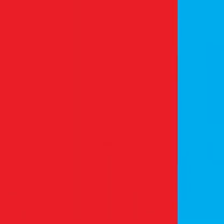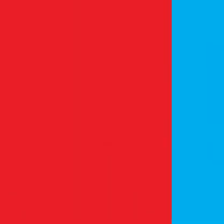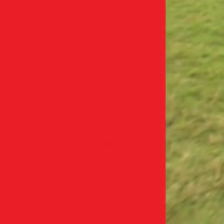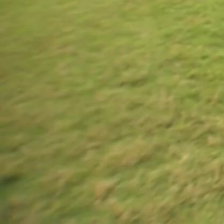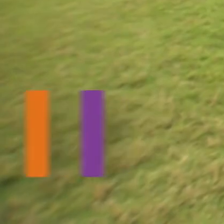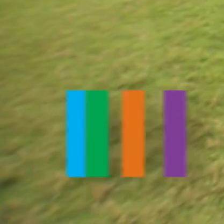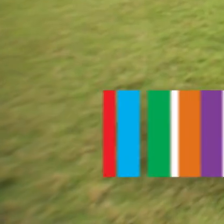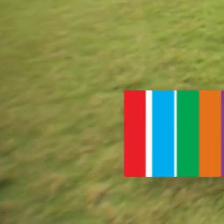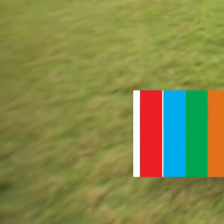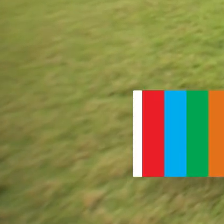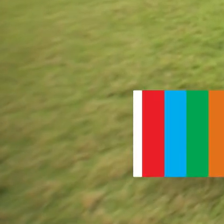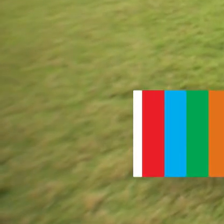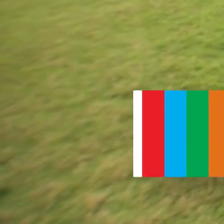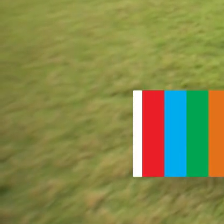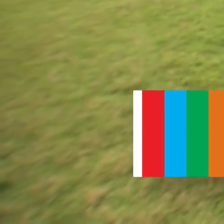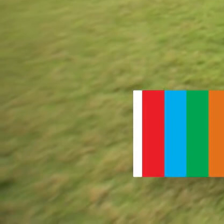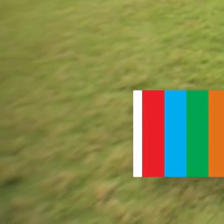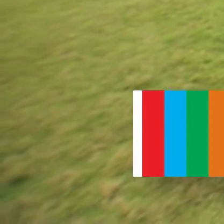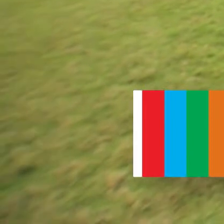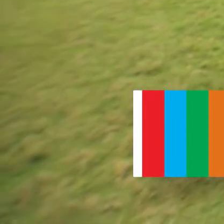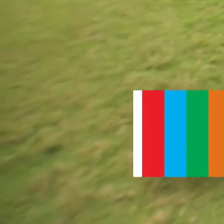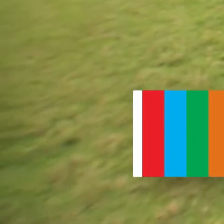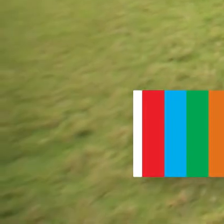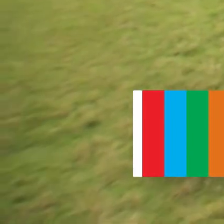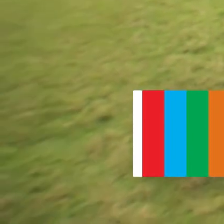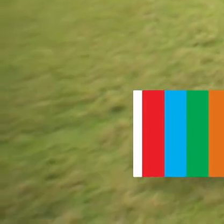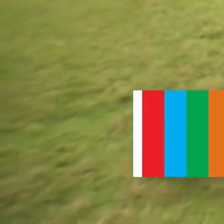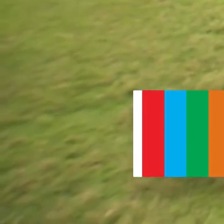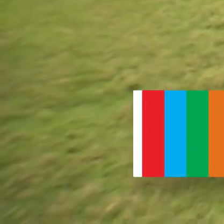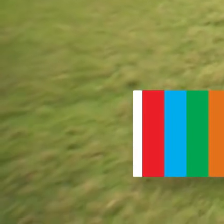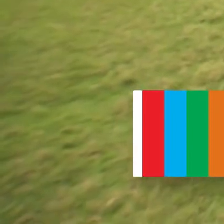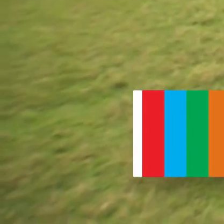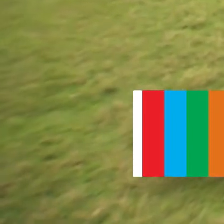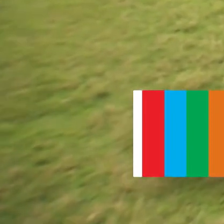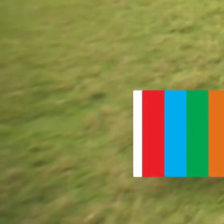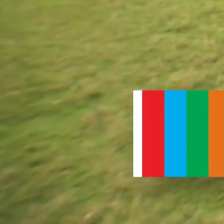Hi, I'm Skye Nicolson, and I'm a boxer. I'm at home, just like you guys.